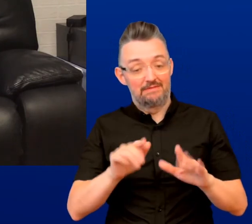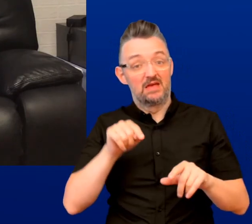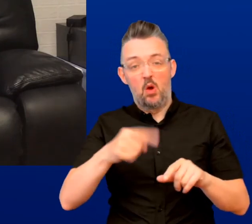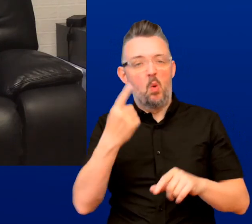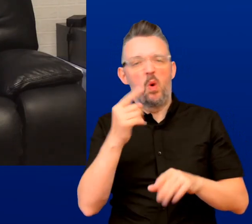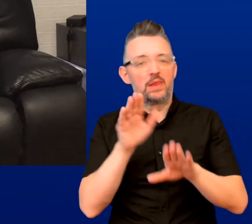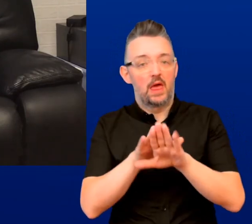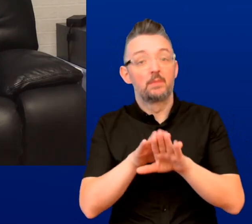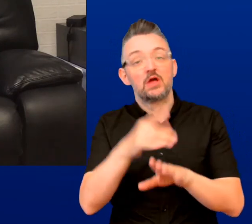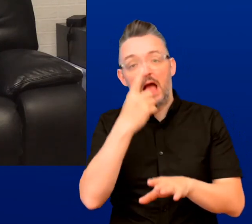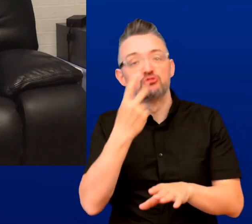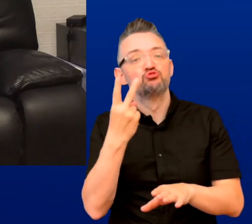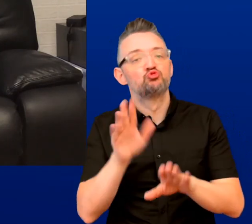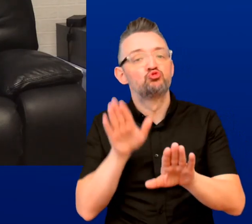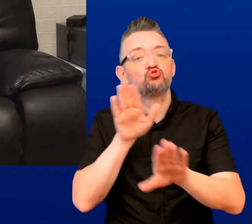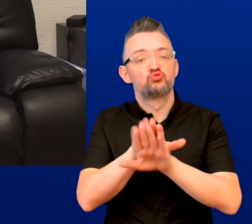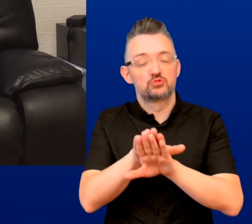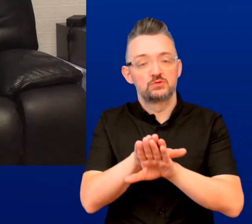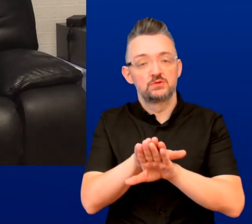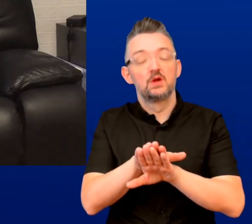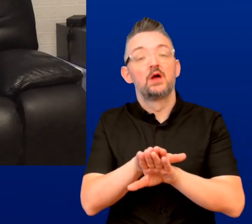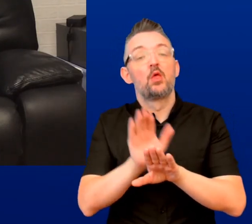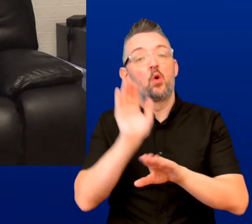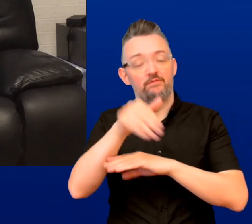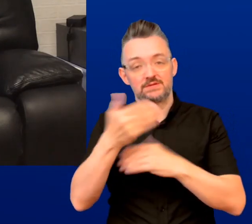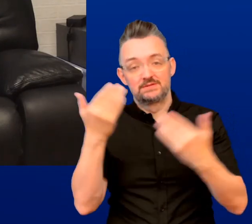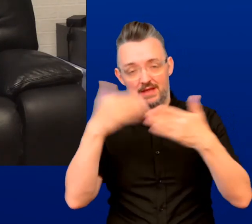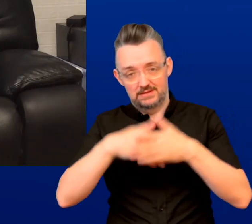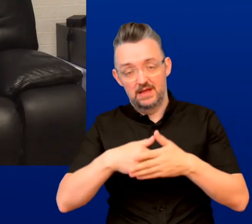dry over at night. The next time I'll lay two layers and